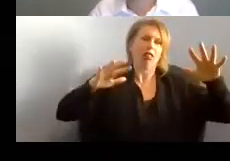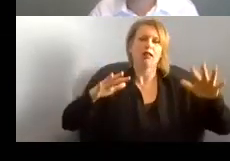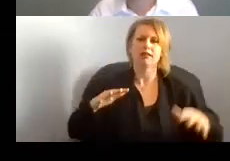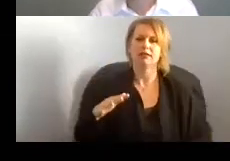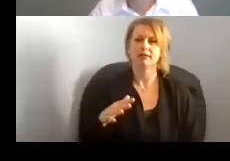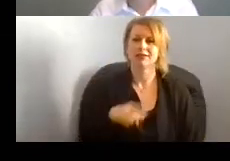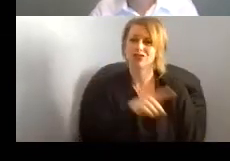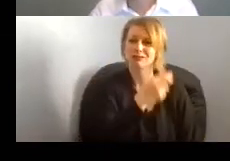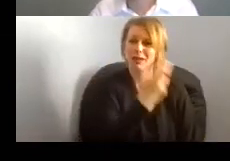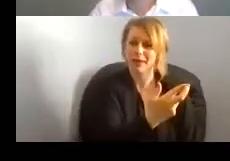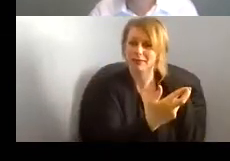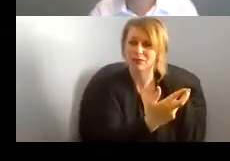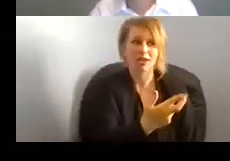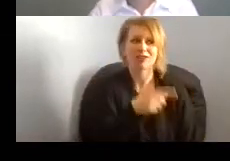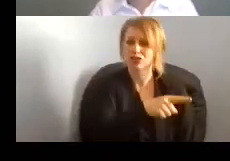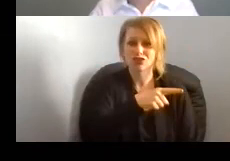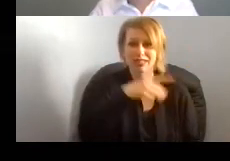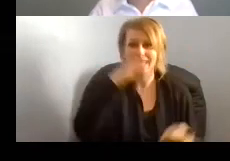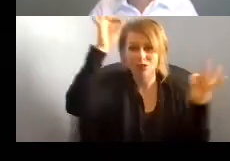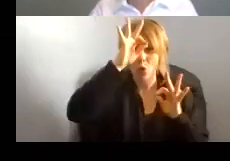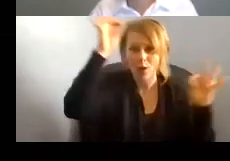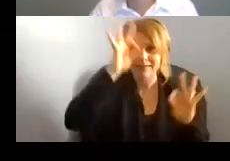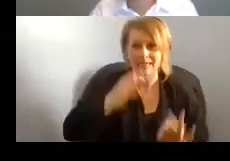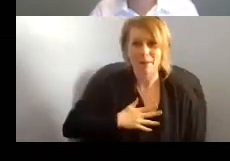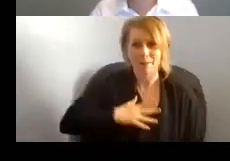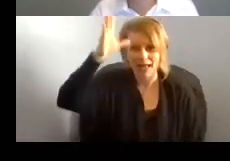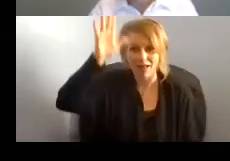father died. I never told her that. So I’m not upset that she did that.